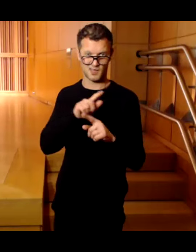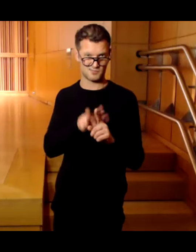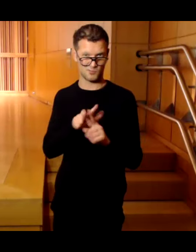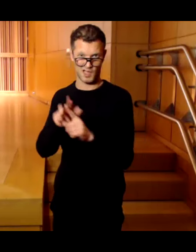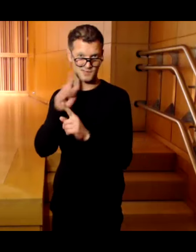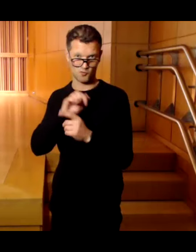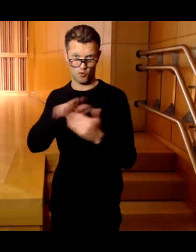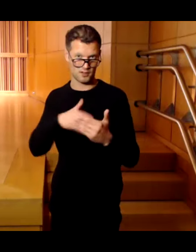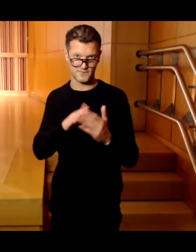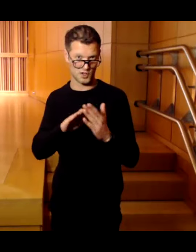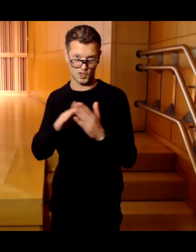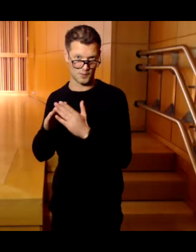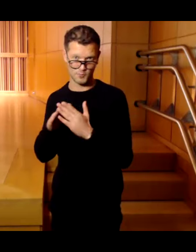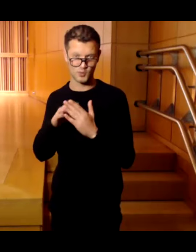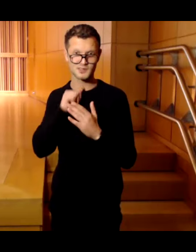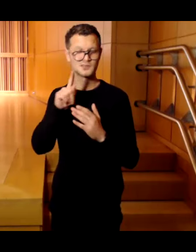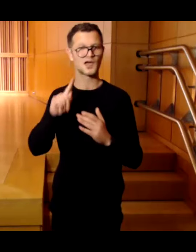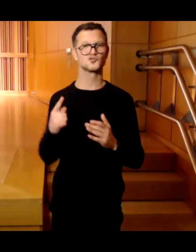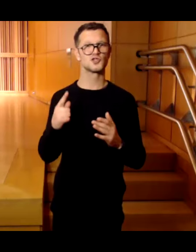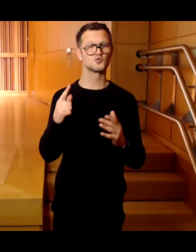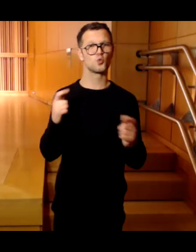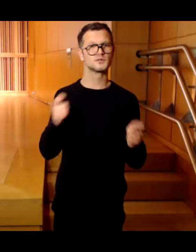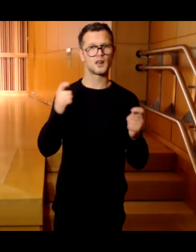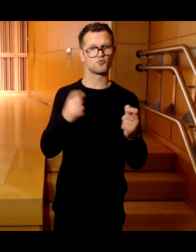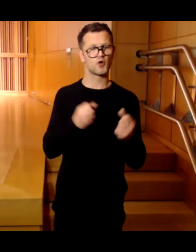Not simply so that we might celebrate and support those practices.